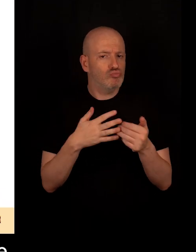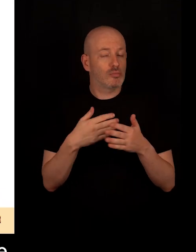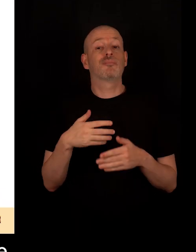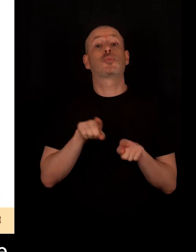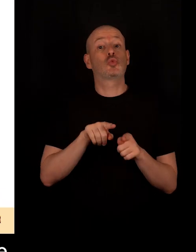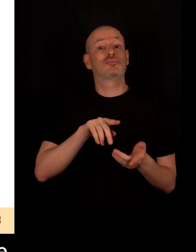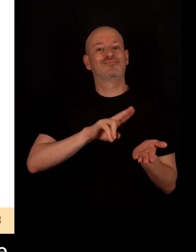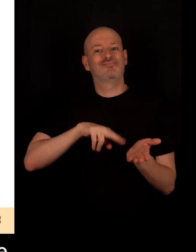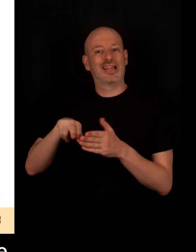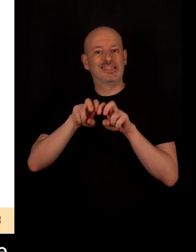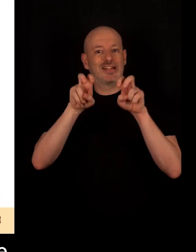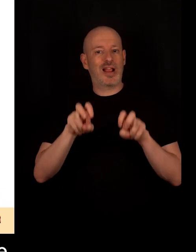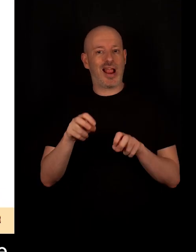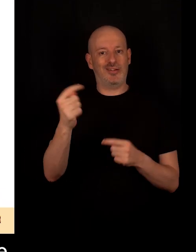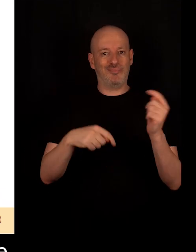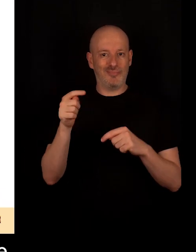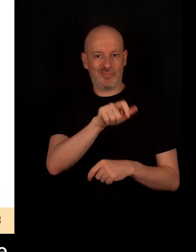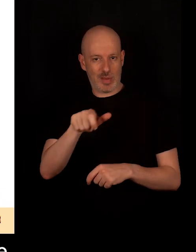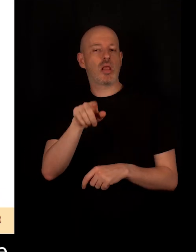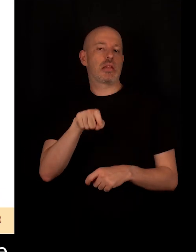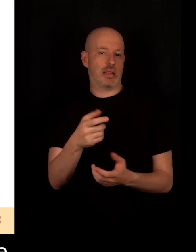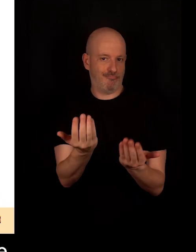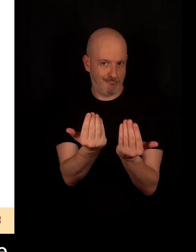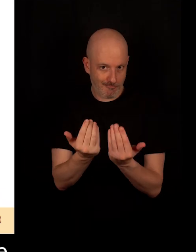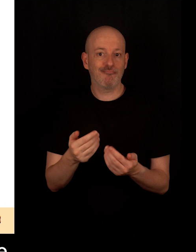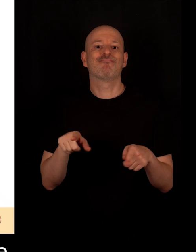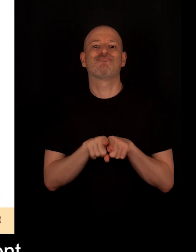We need the signed attendance certificate for each resident.